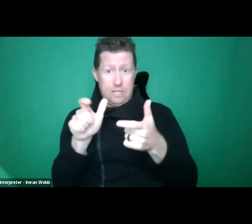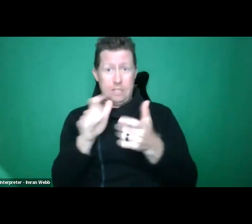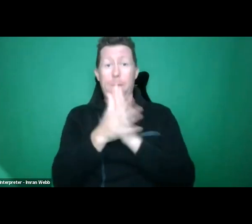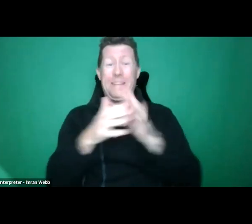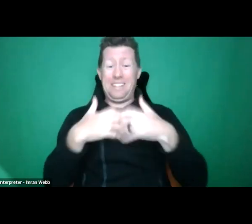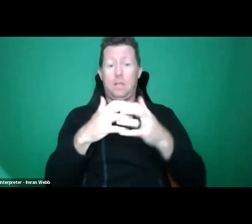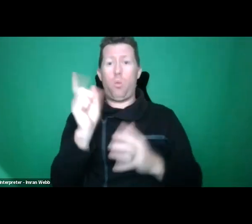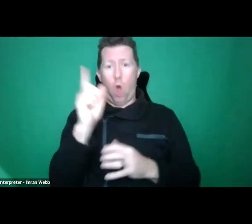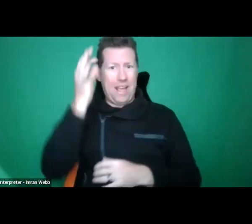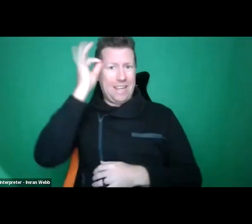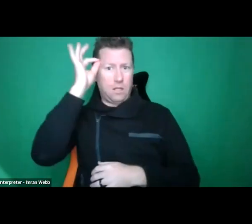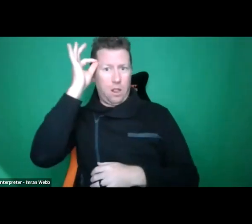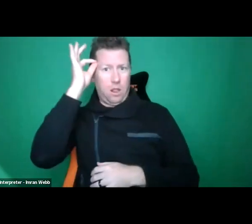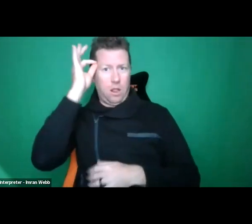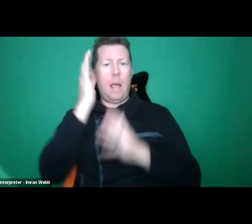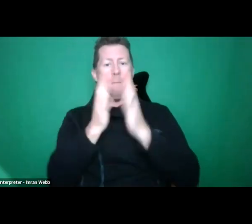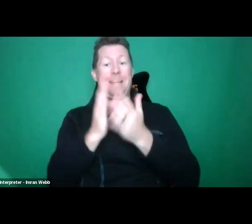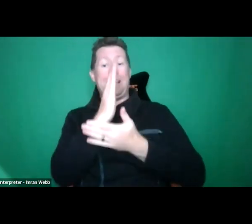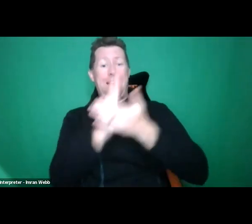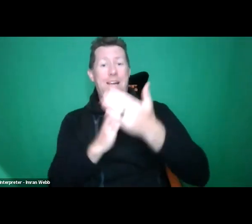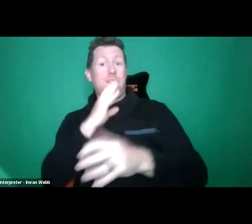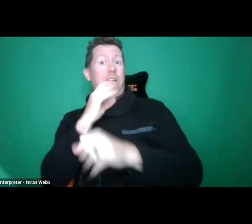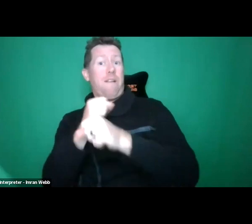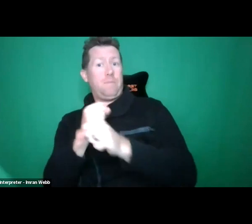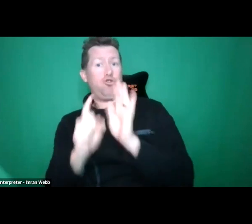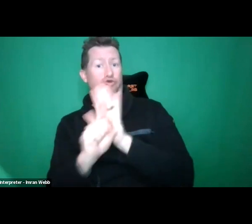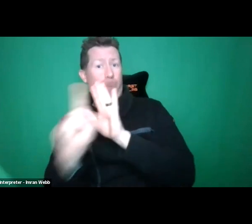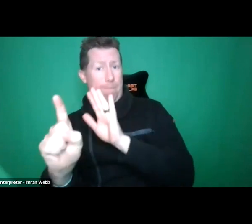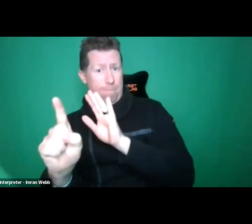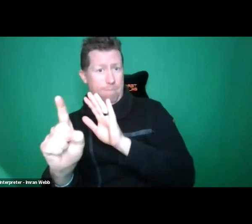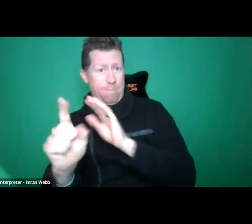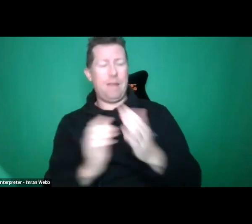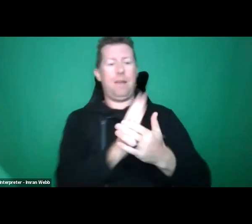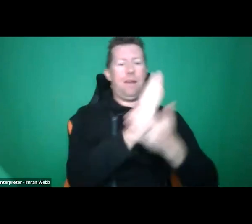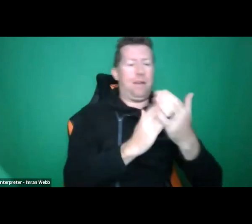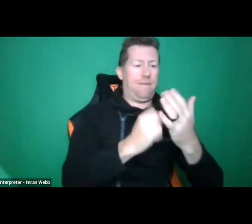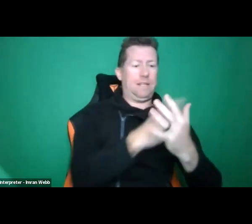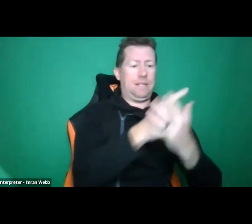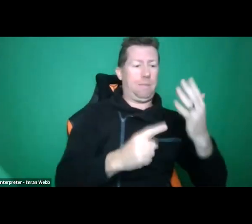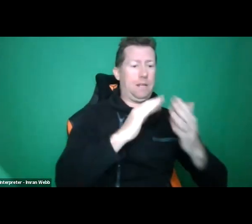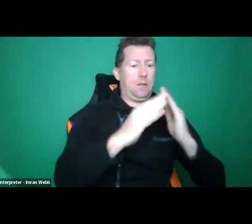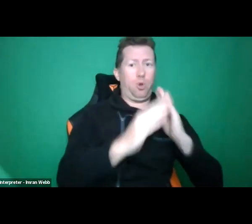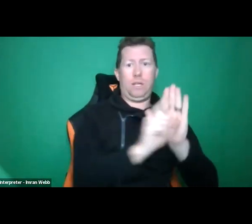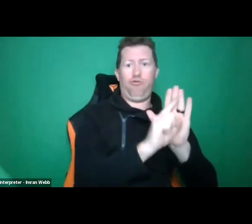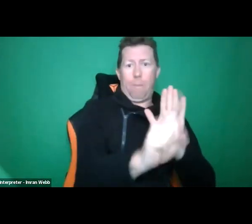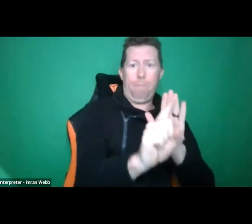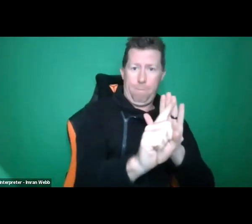made up of half government representatives and half disability community members